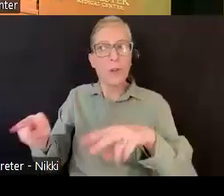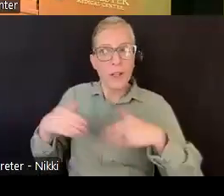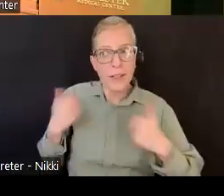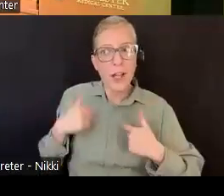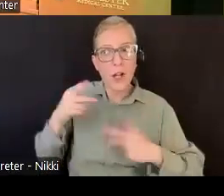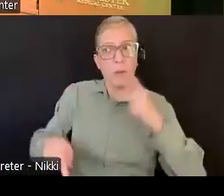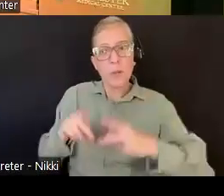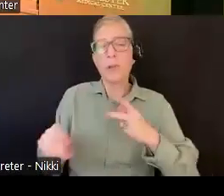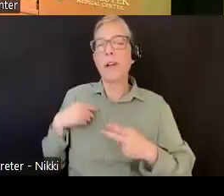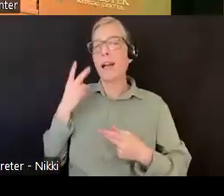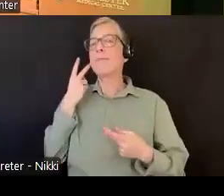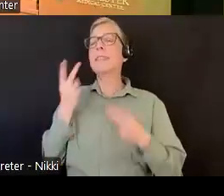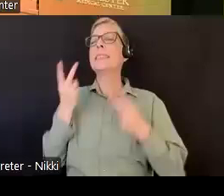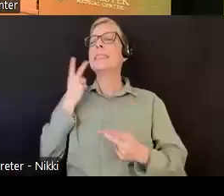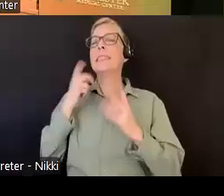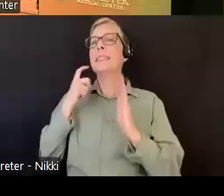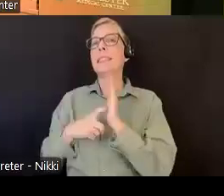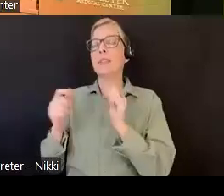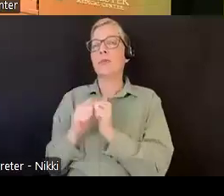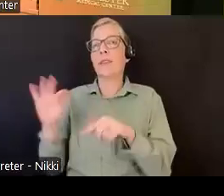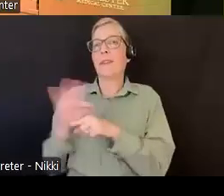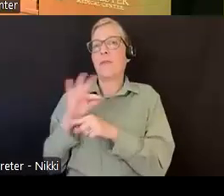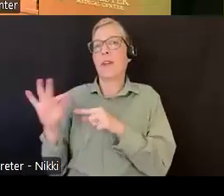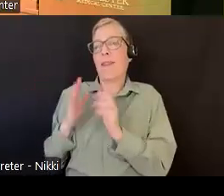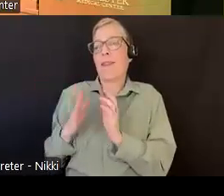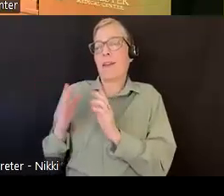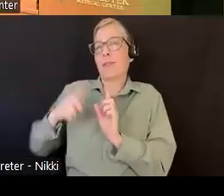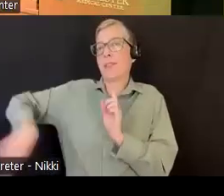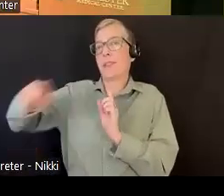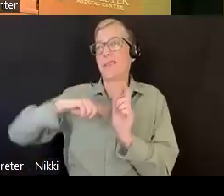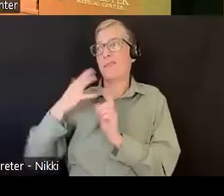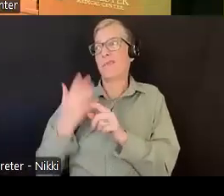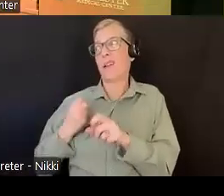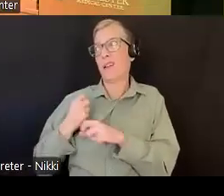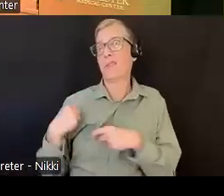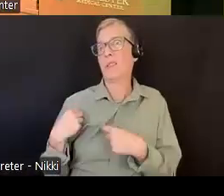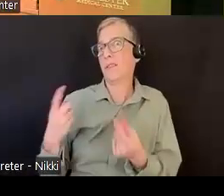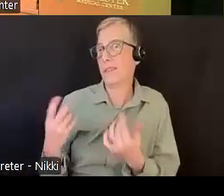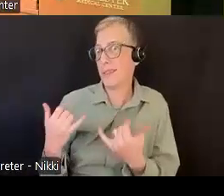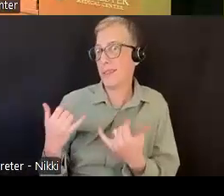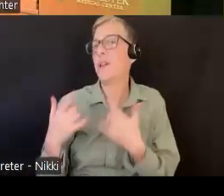five or six years we're having to sort of teach how do you connect how do you communicate how do